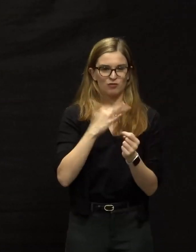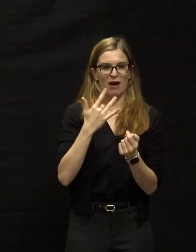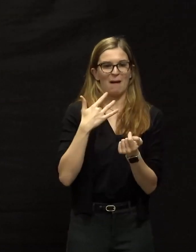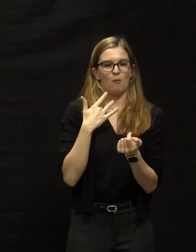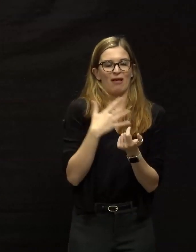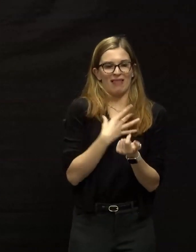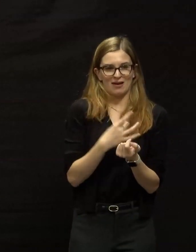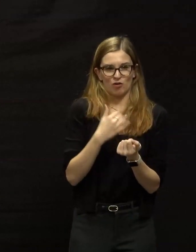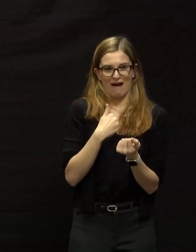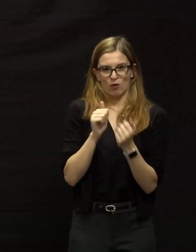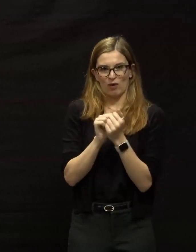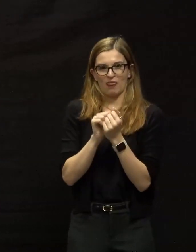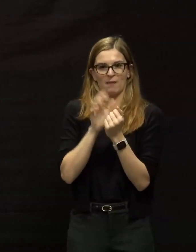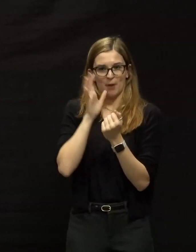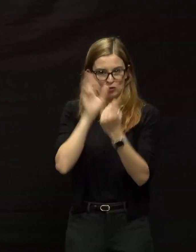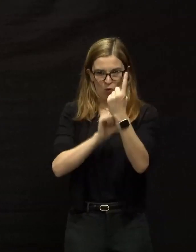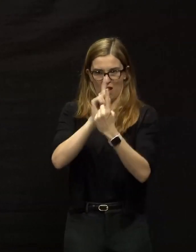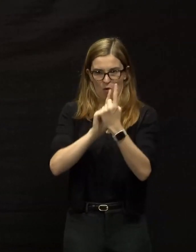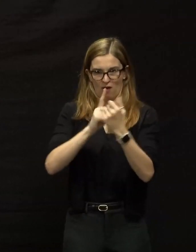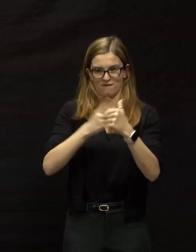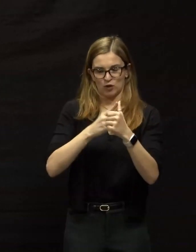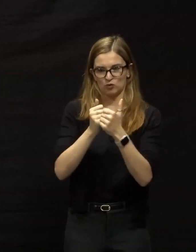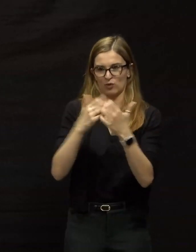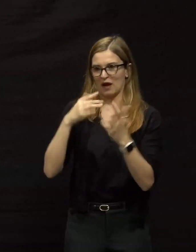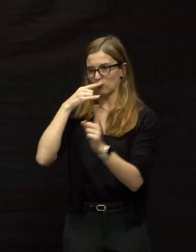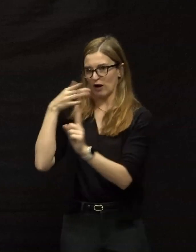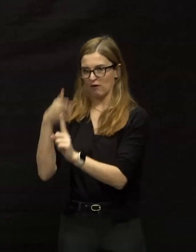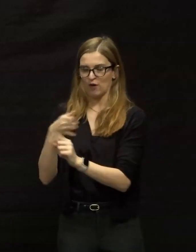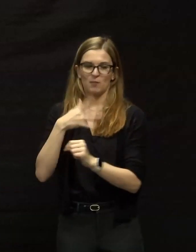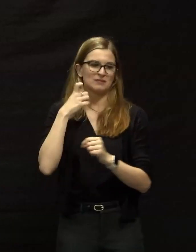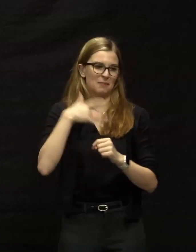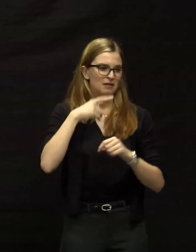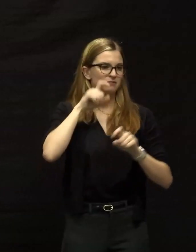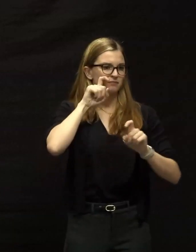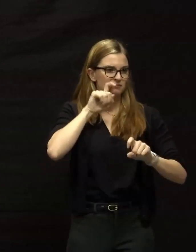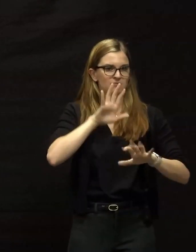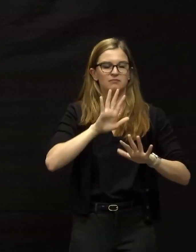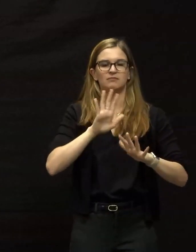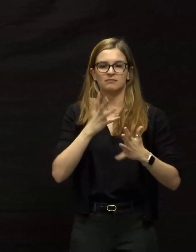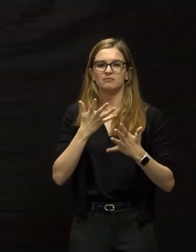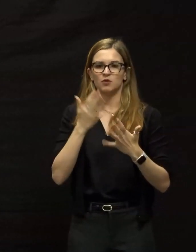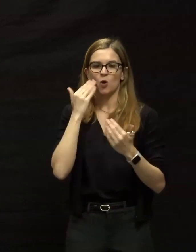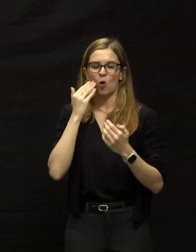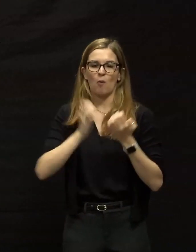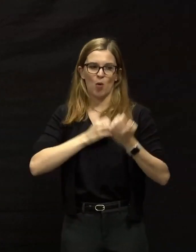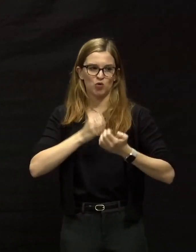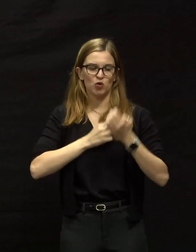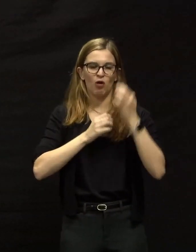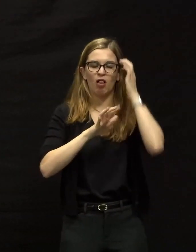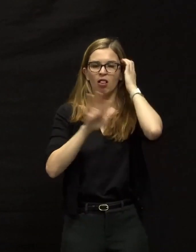it's a very difficult conversation. I like to do this one-on-one, without the child being present. Typically, they cry.